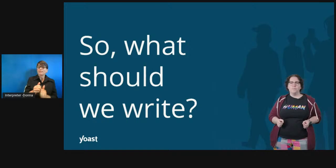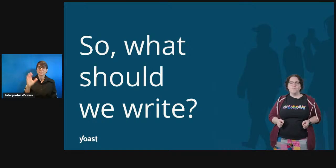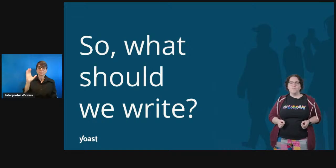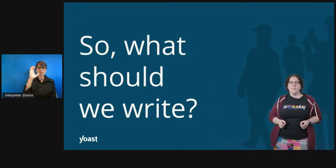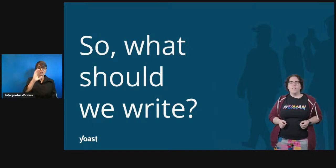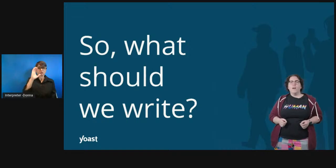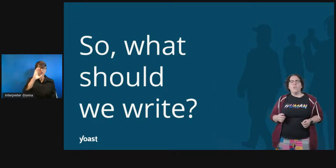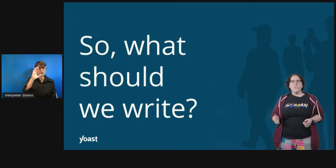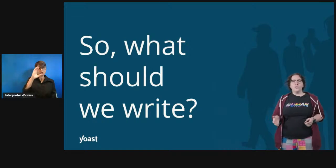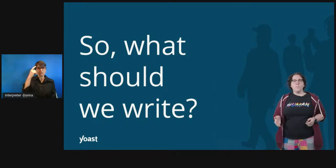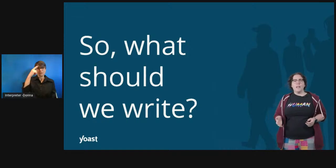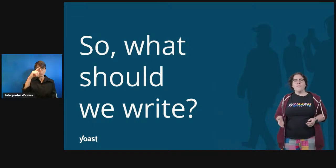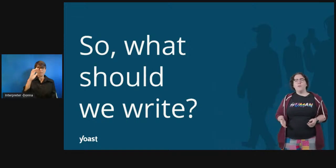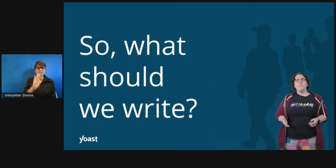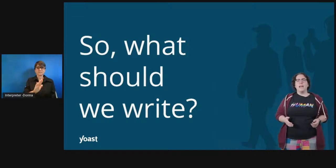Twitter Let's you write 1000 characters if you want to.